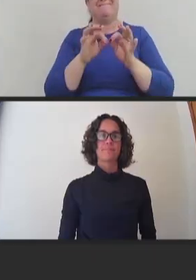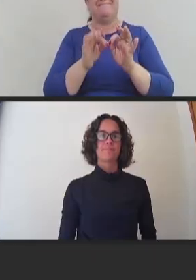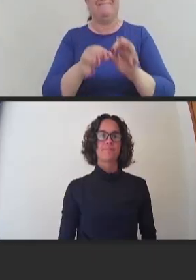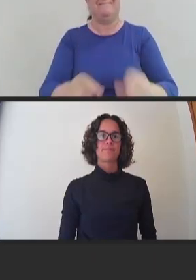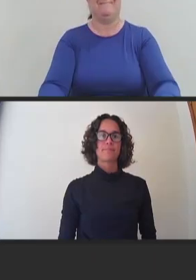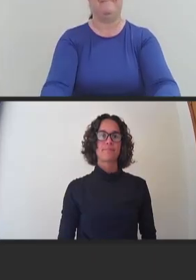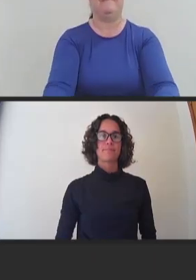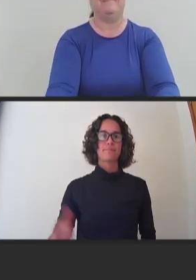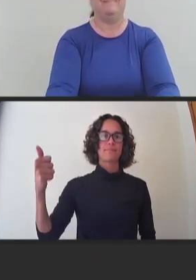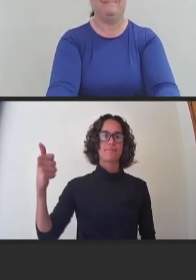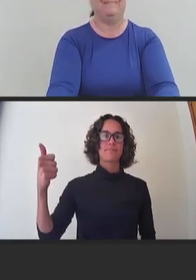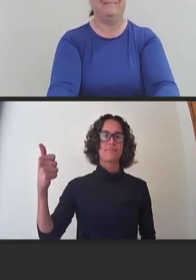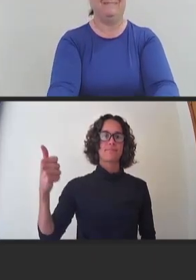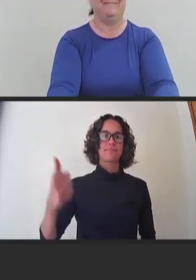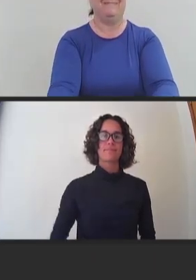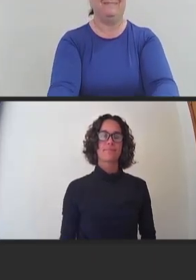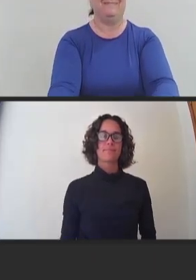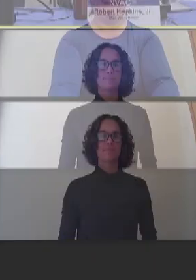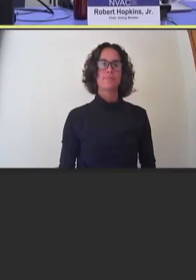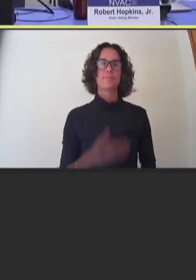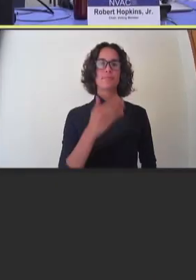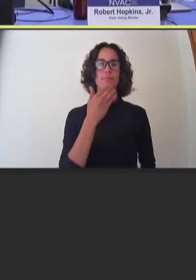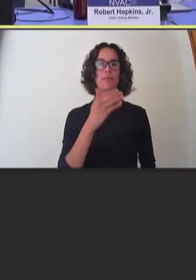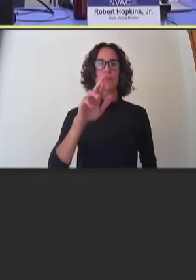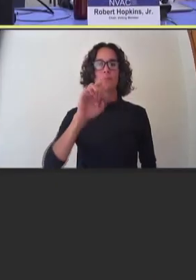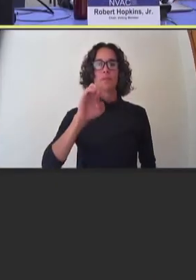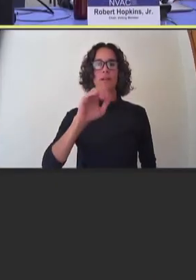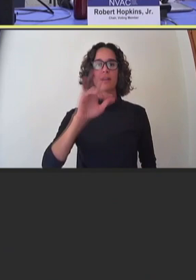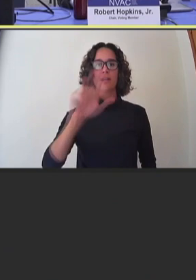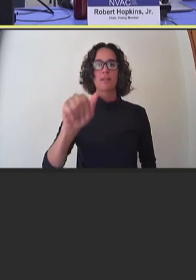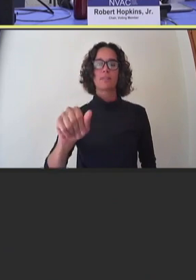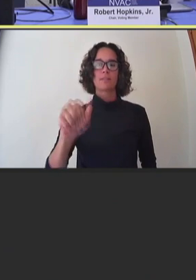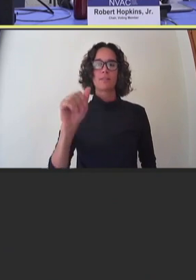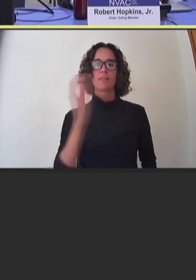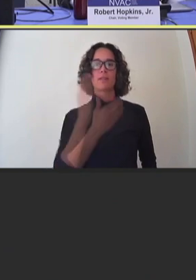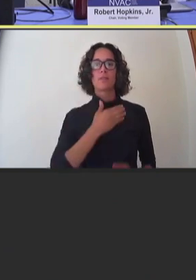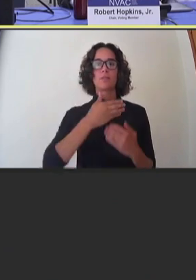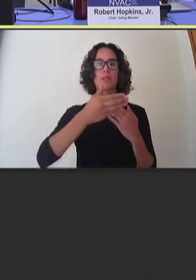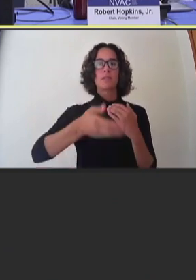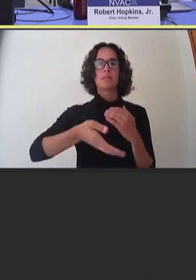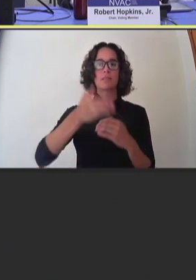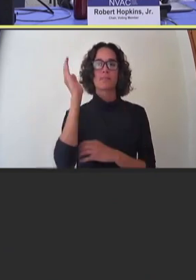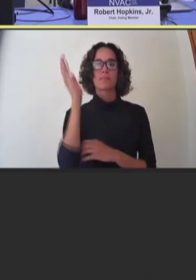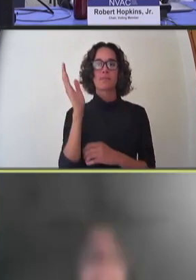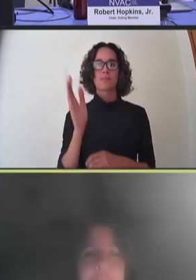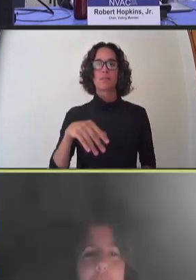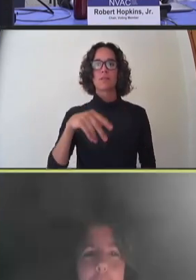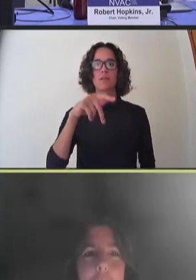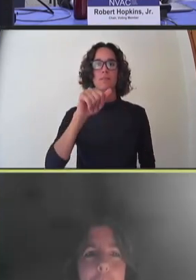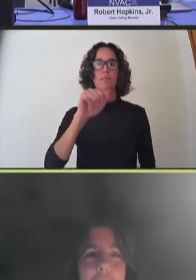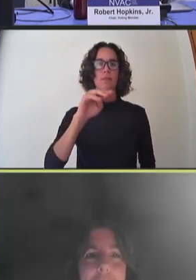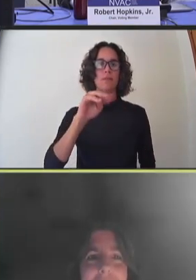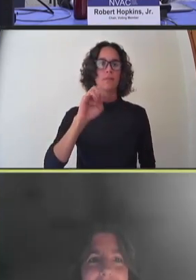presenter is Dr. Pamela Belperio from the Department of Veterans Affairs. Pamela Belperio: Thank you.